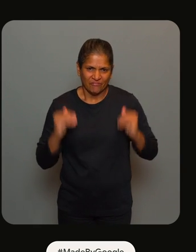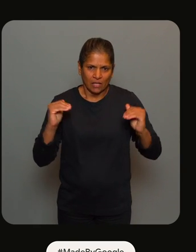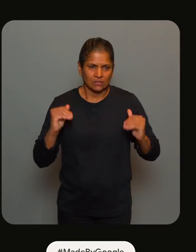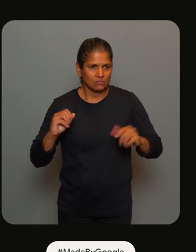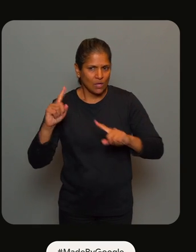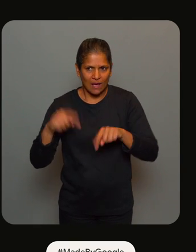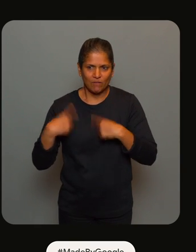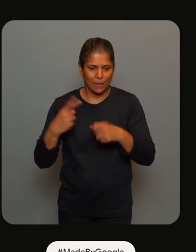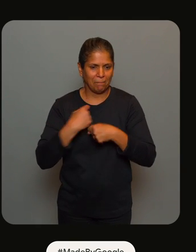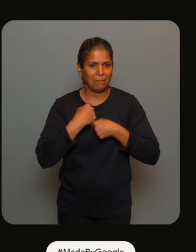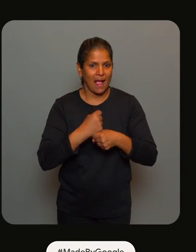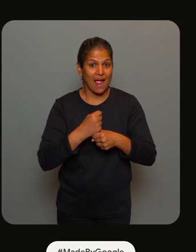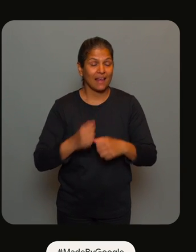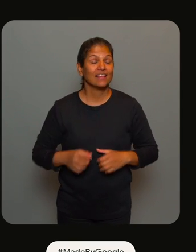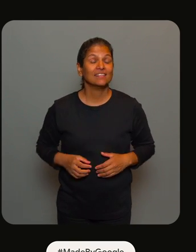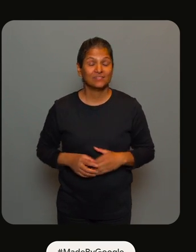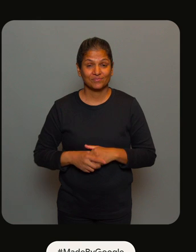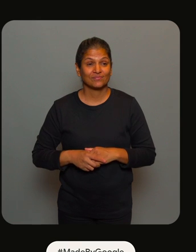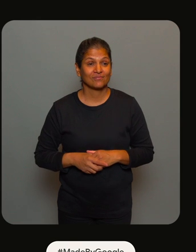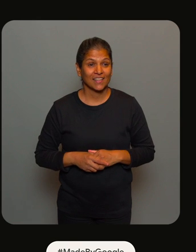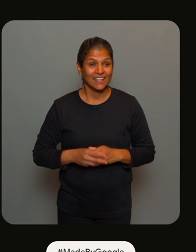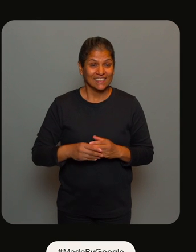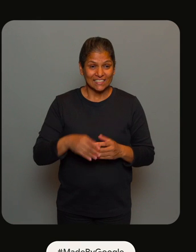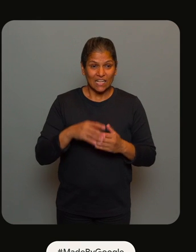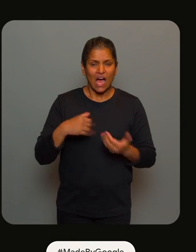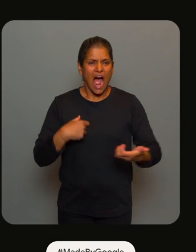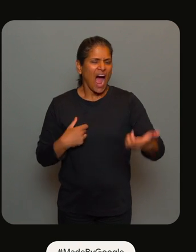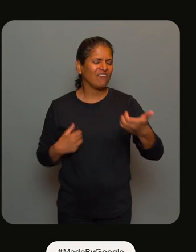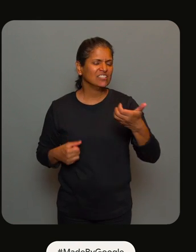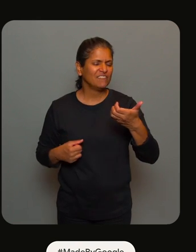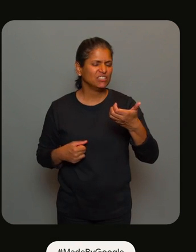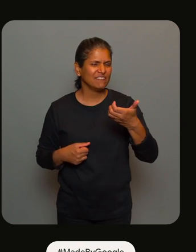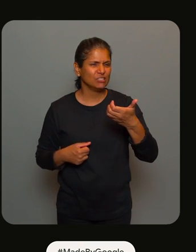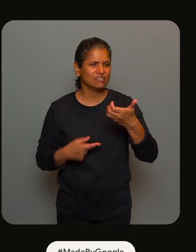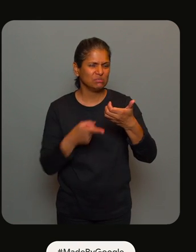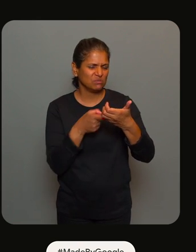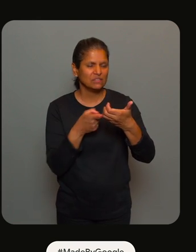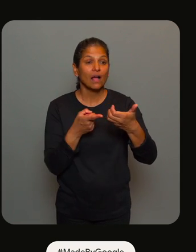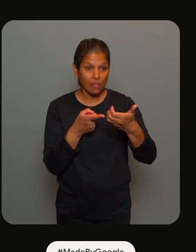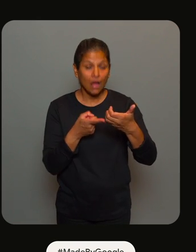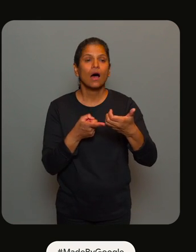Let’s start with voice assistance. Google’s industry-leading understanding of human language